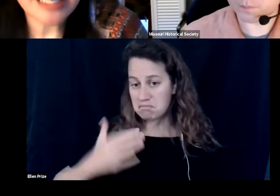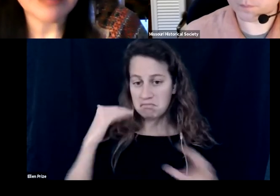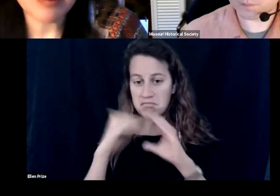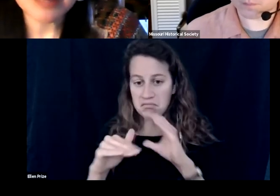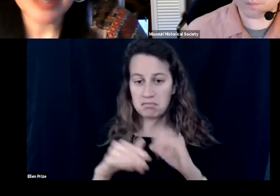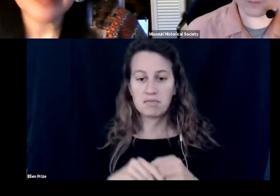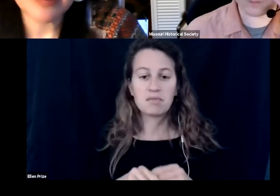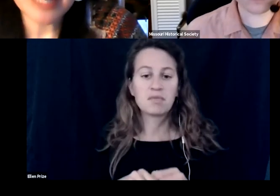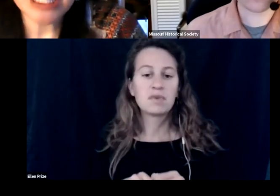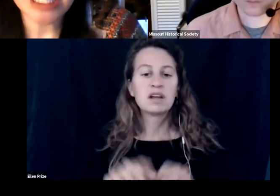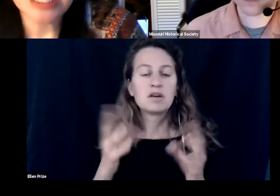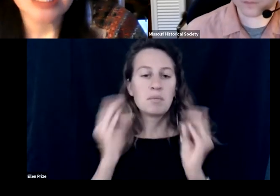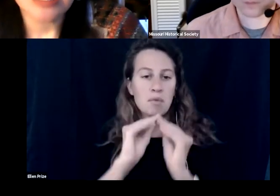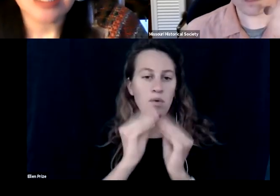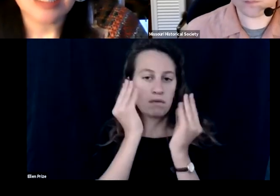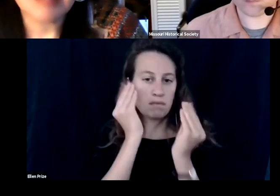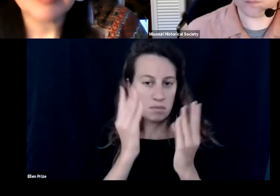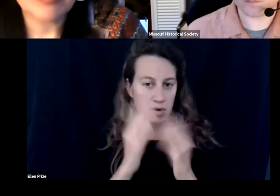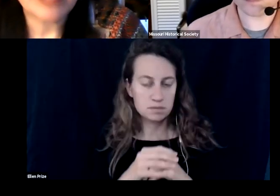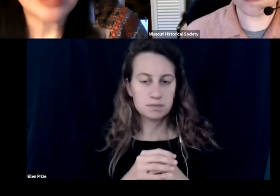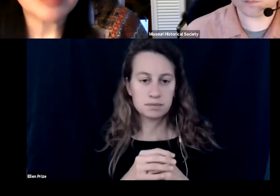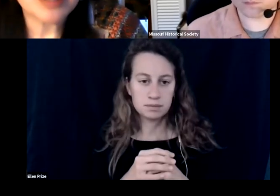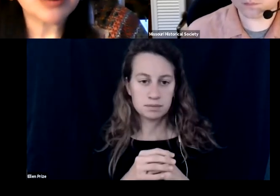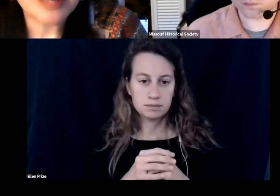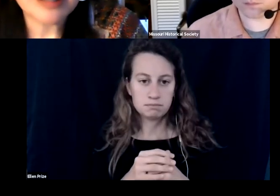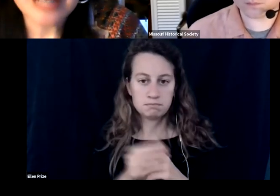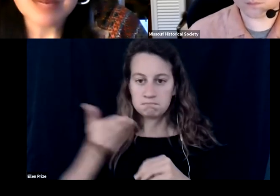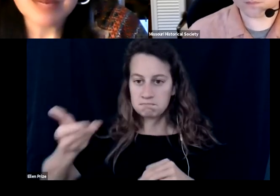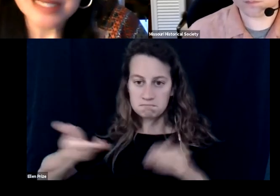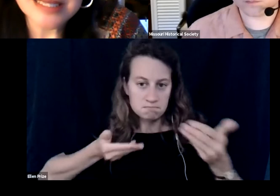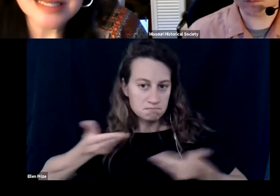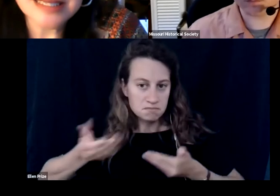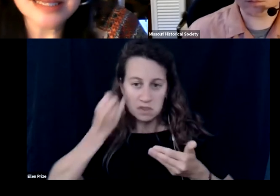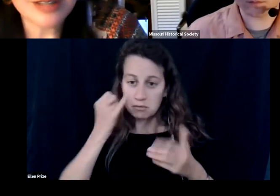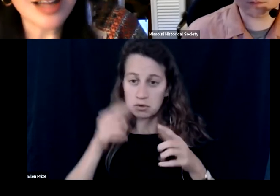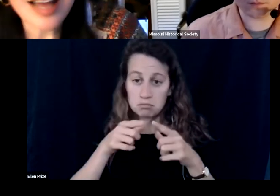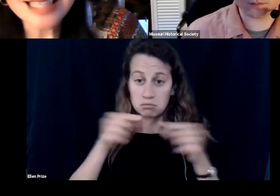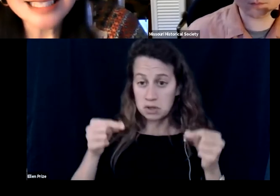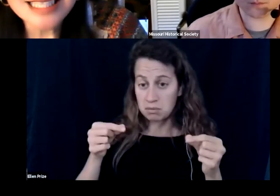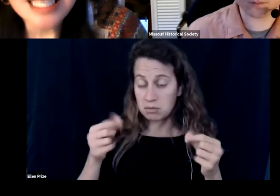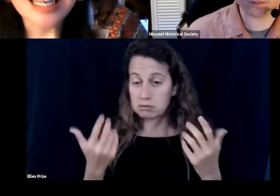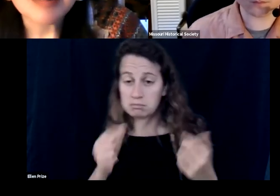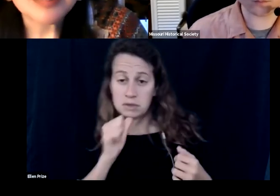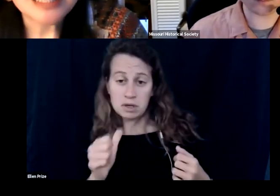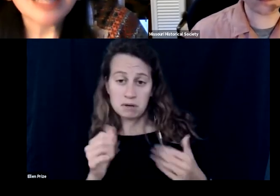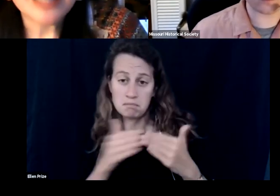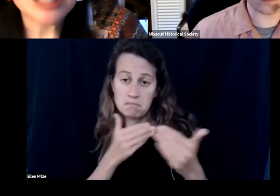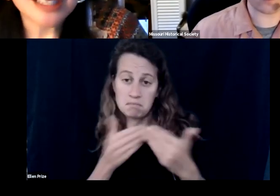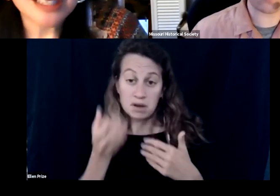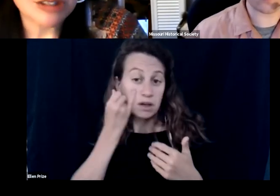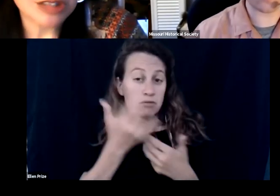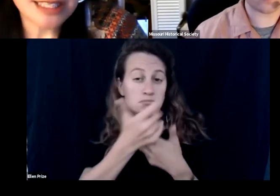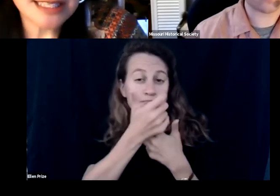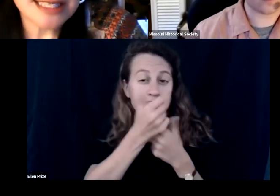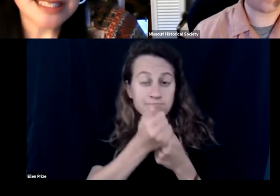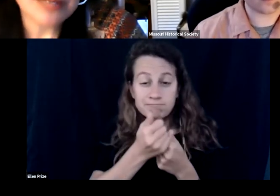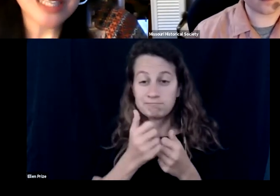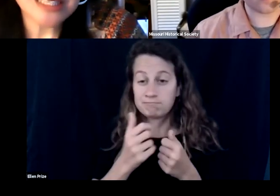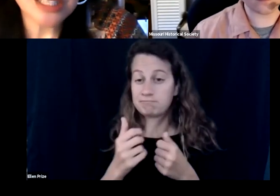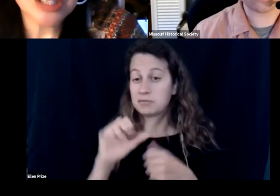Um, yeah, I mean, I think like you said, I, I so so some people